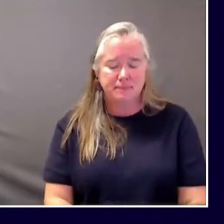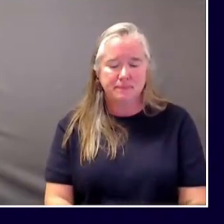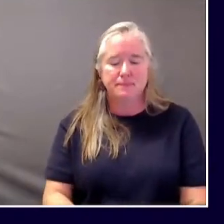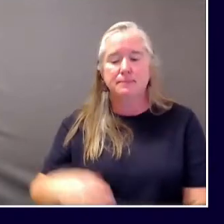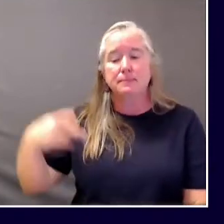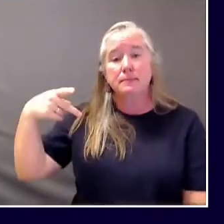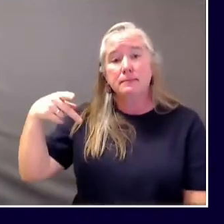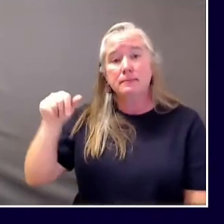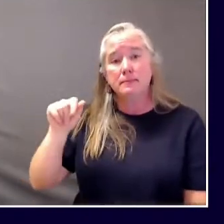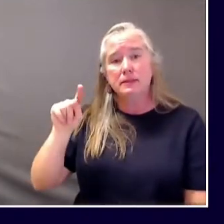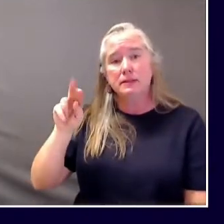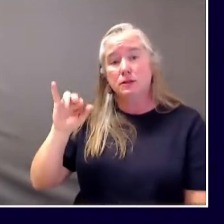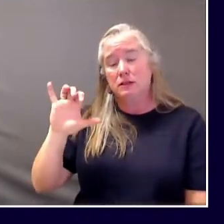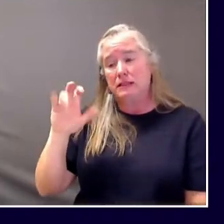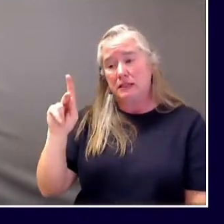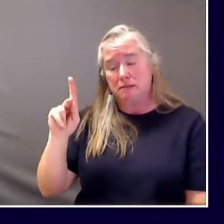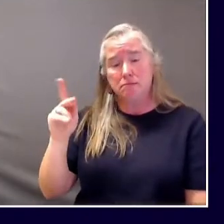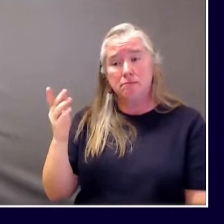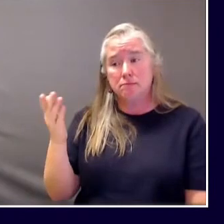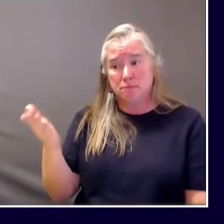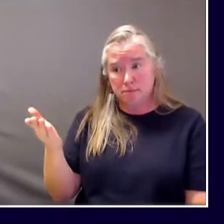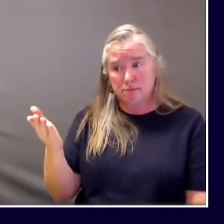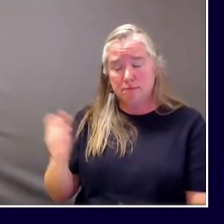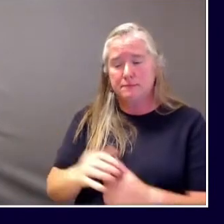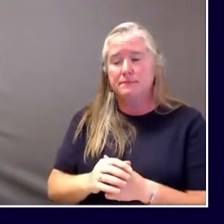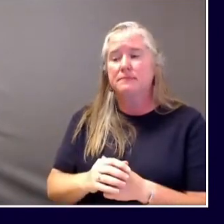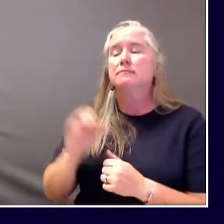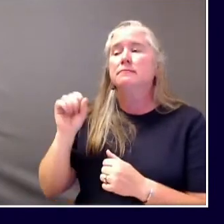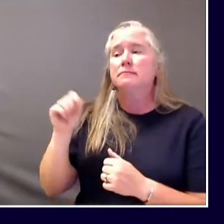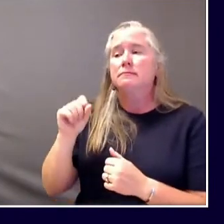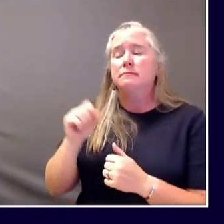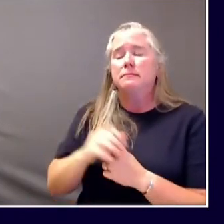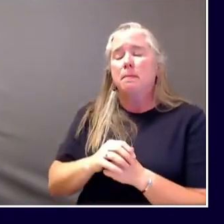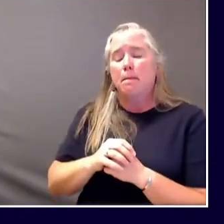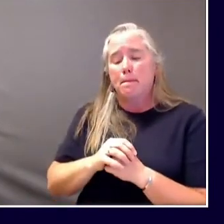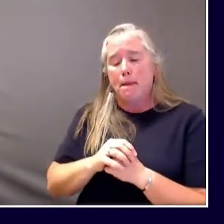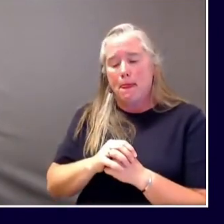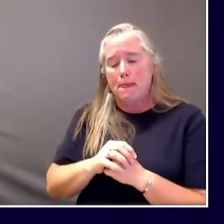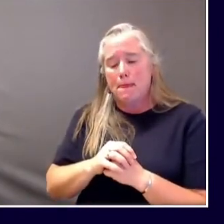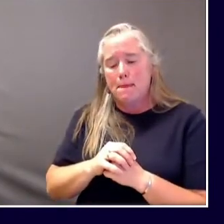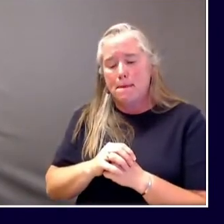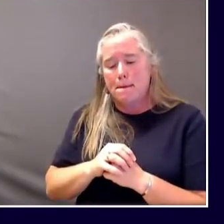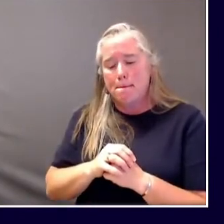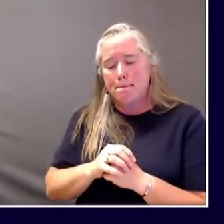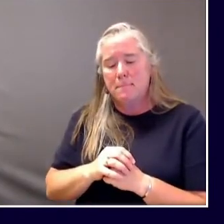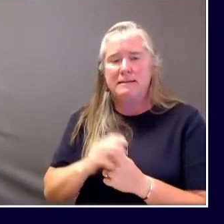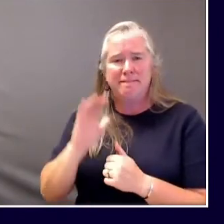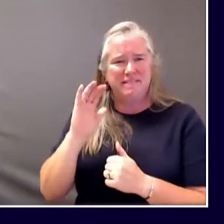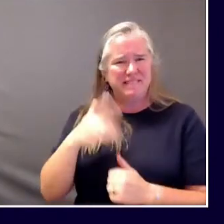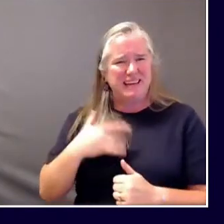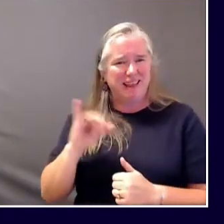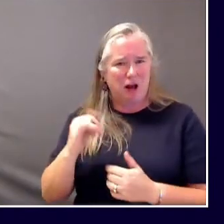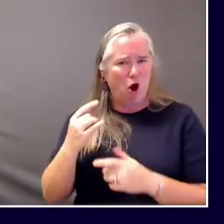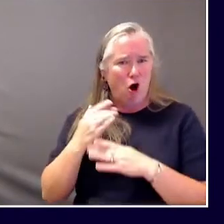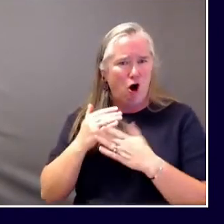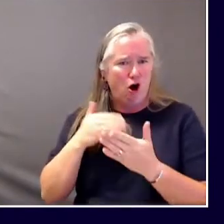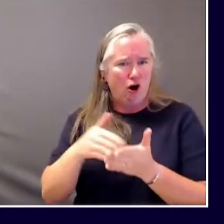that on that last question feels as though we we talk about